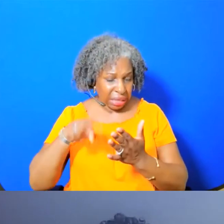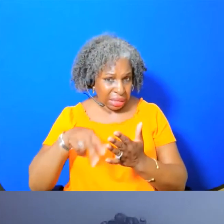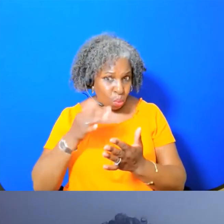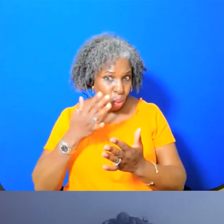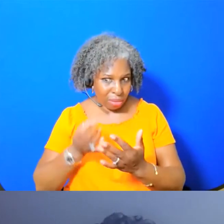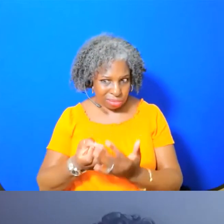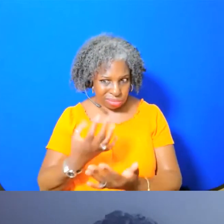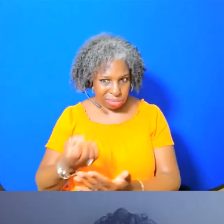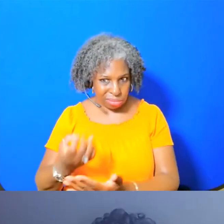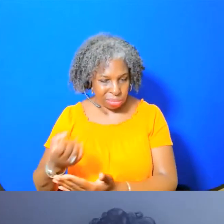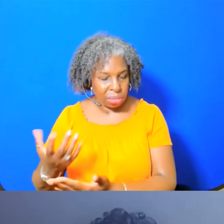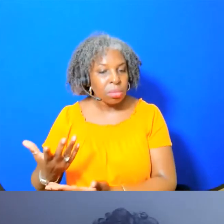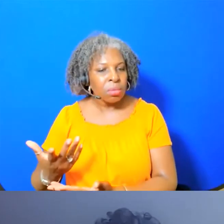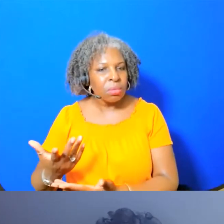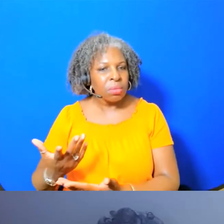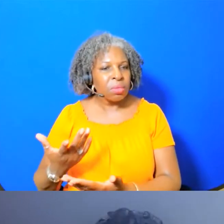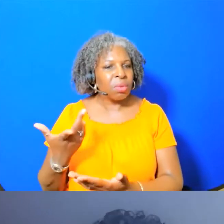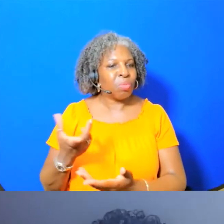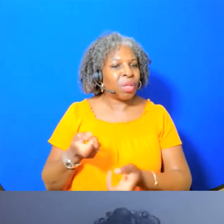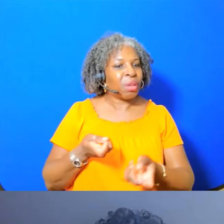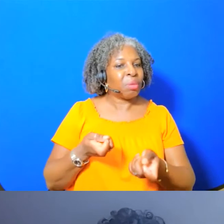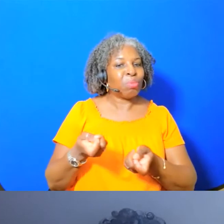But obviously, as the moderator, I get to ask the first questions, which is great.